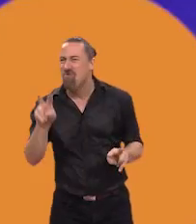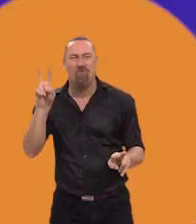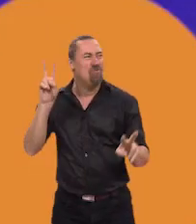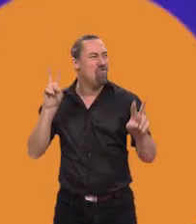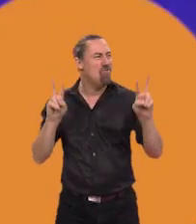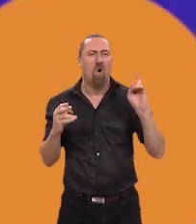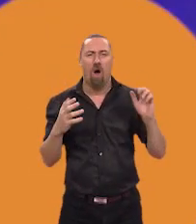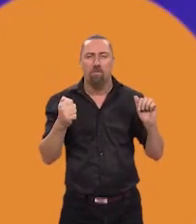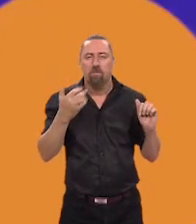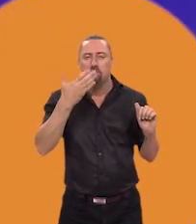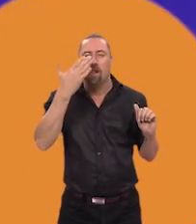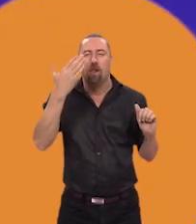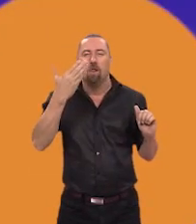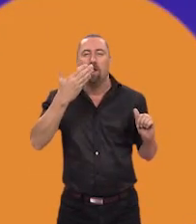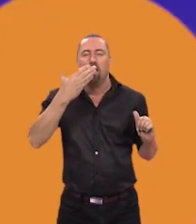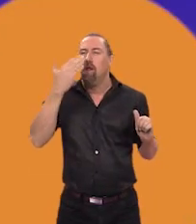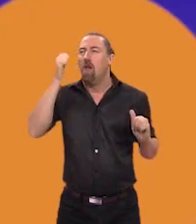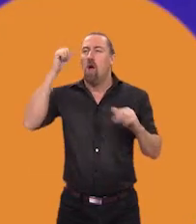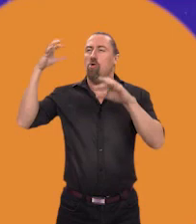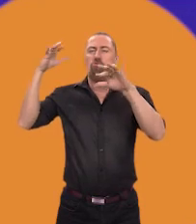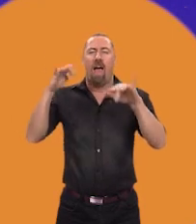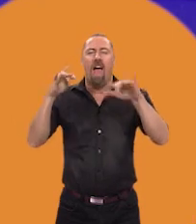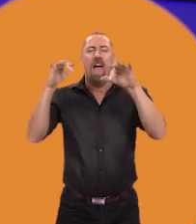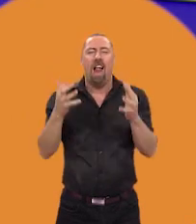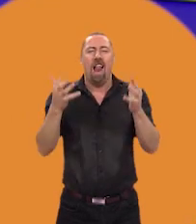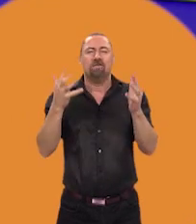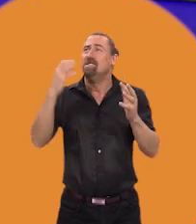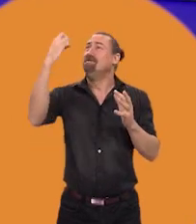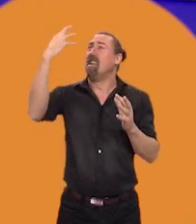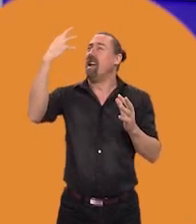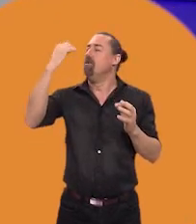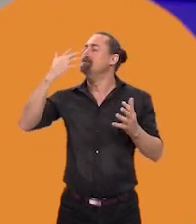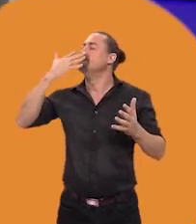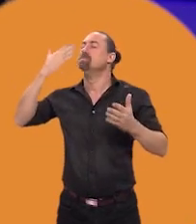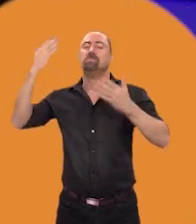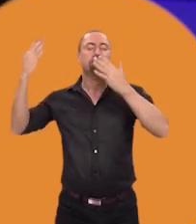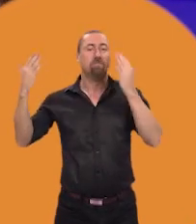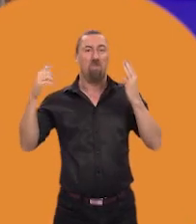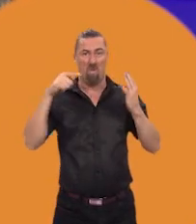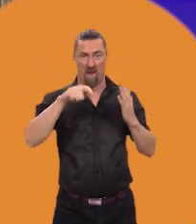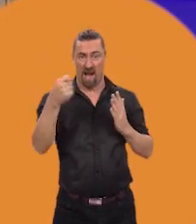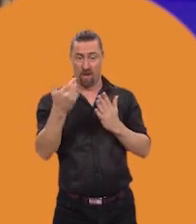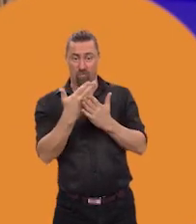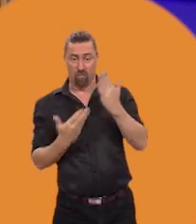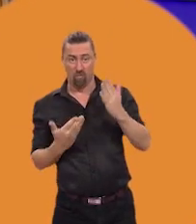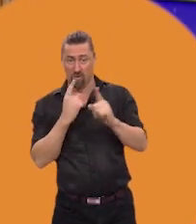or maybe you enjoyed the smell of the bush after a sun shower. Well, our next story is about a family who goes